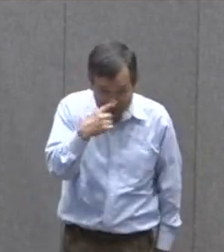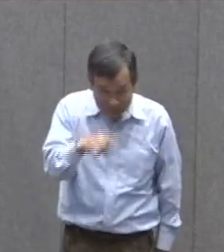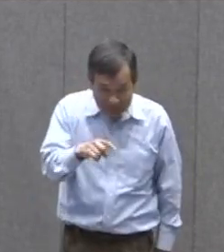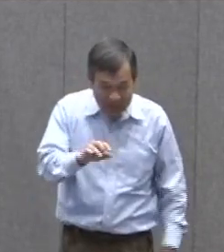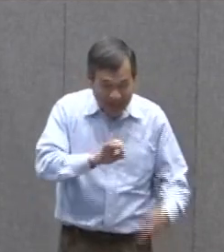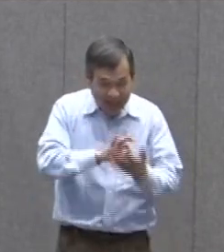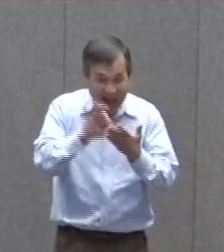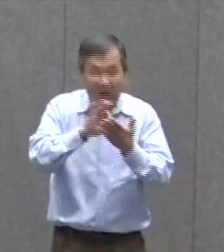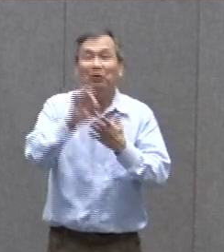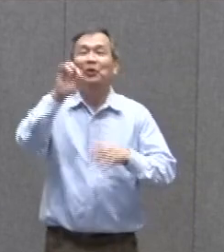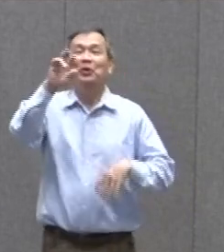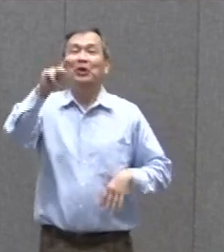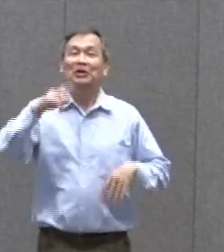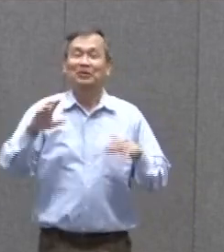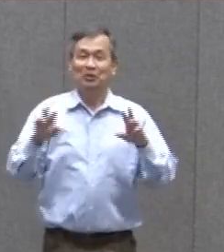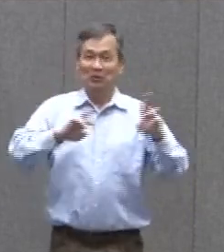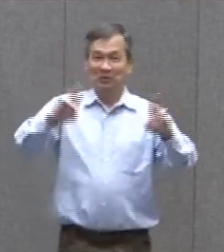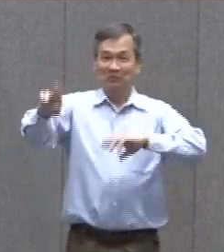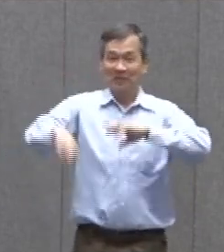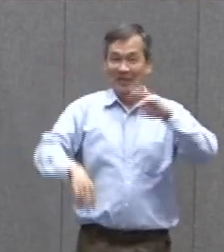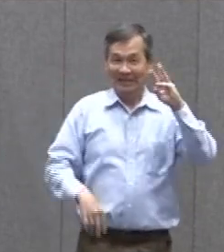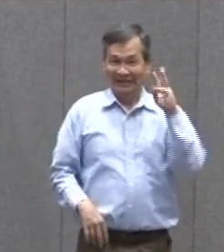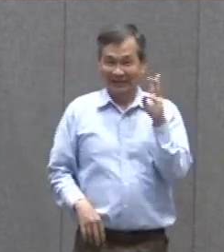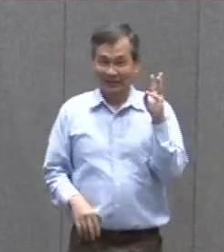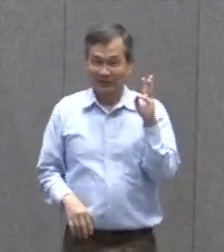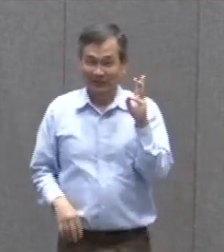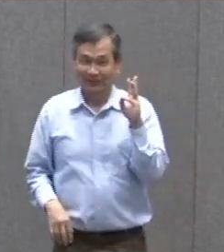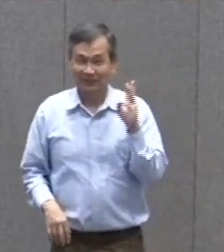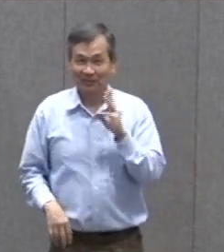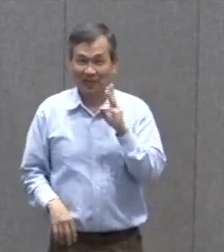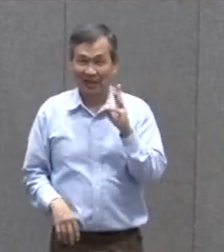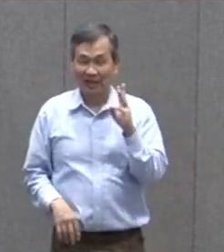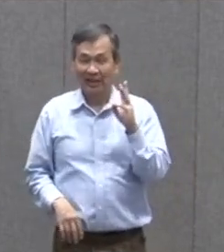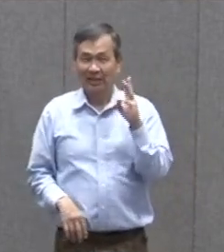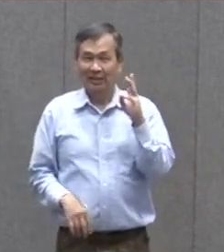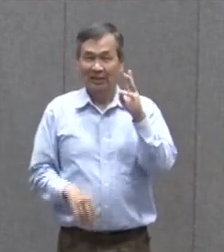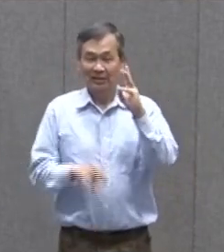I'm gonna start with six, seven, eight, nine.